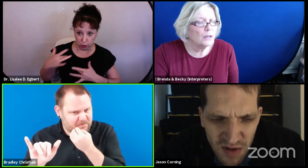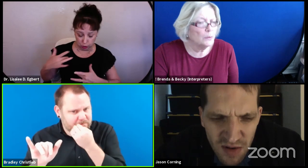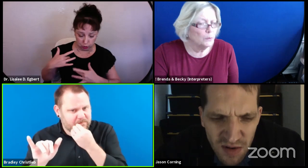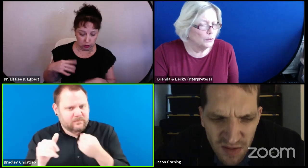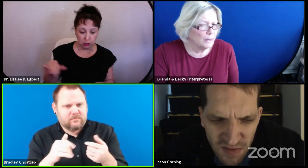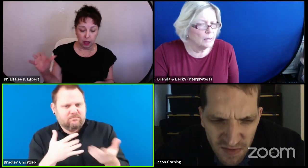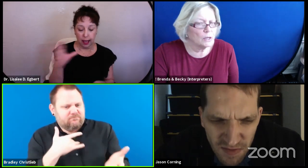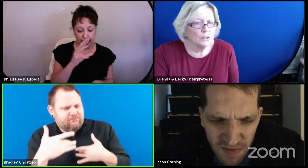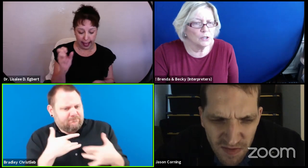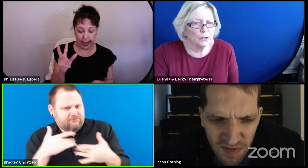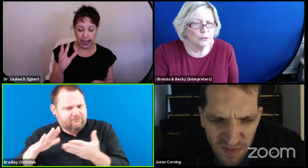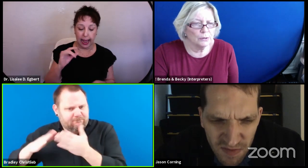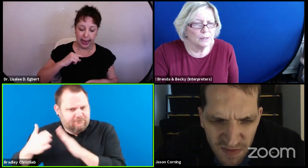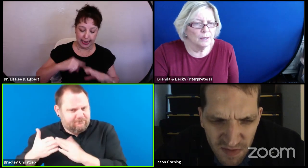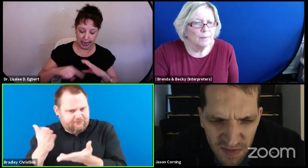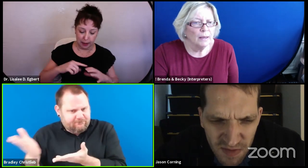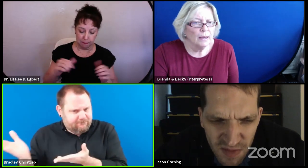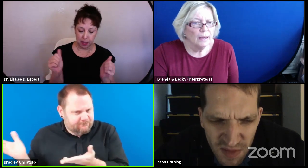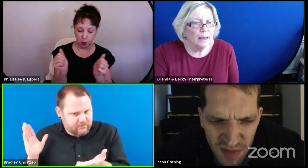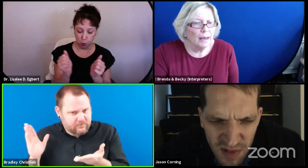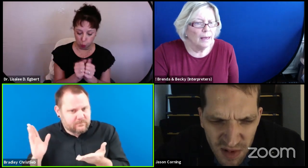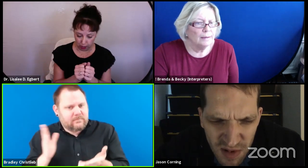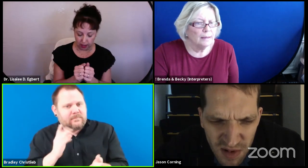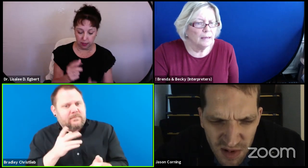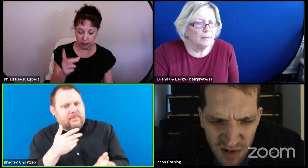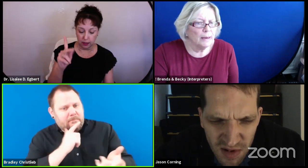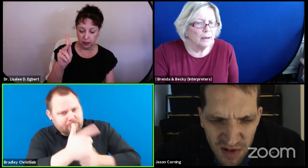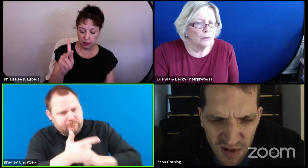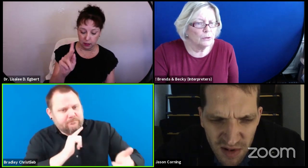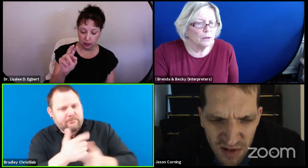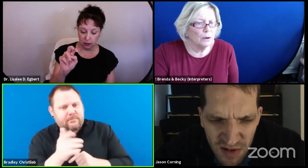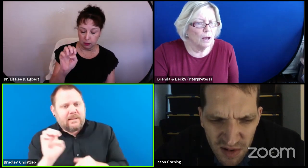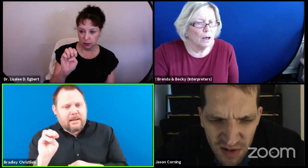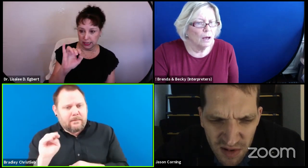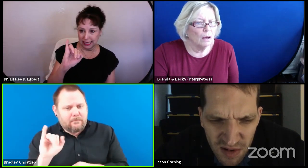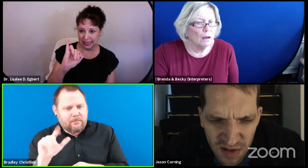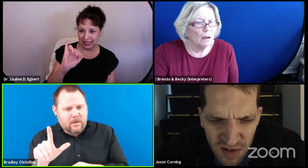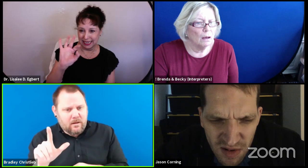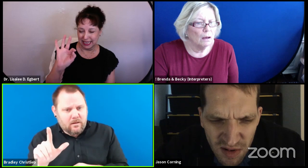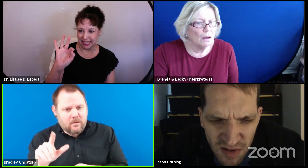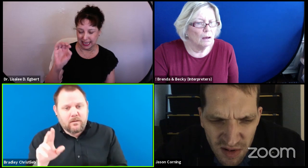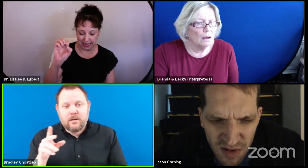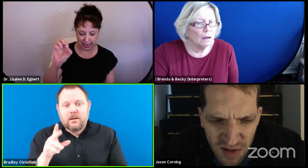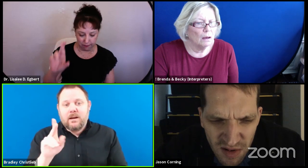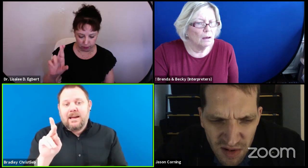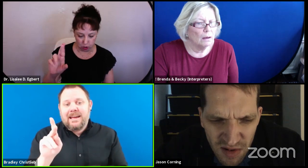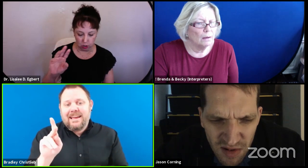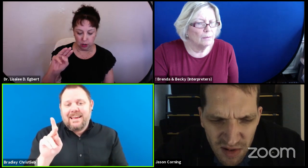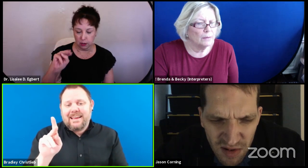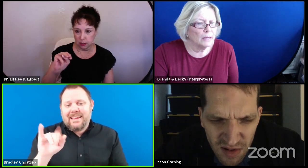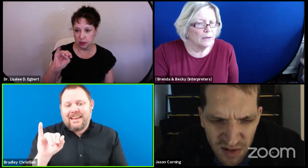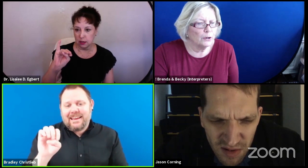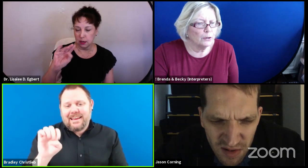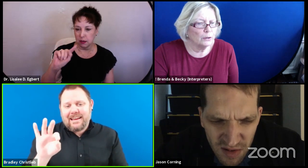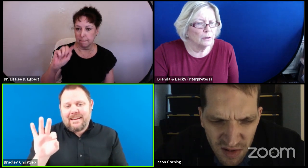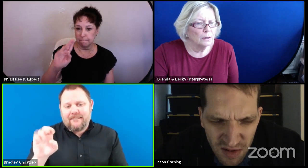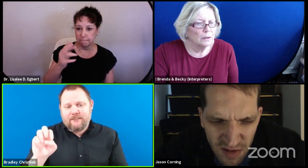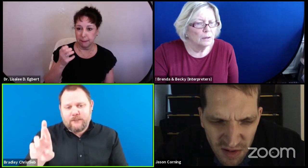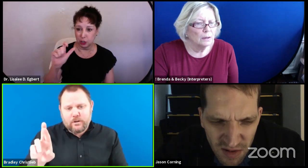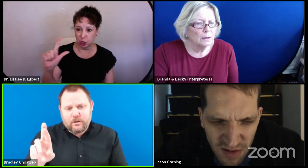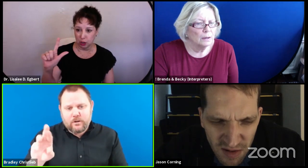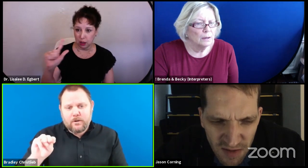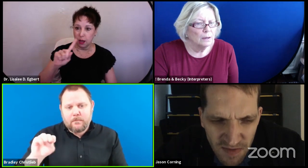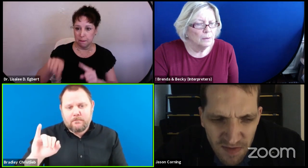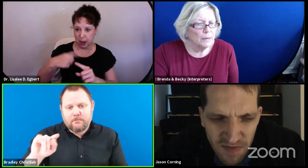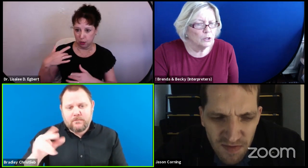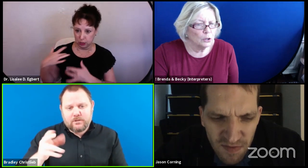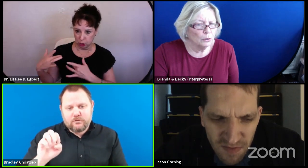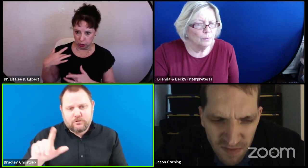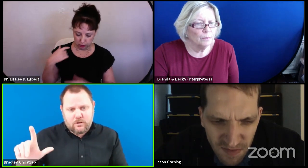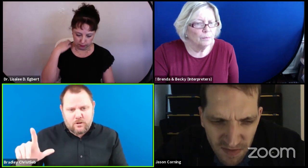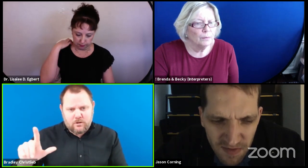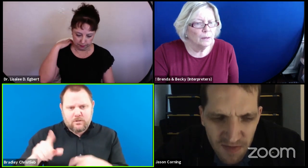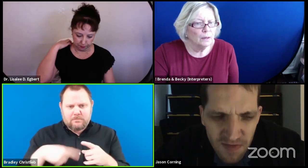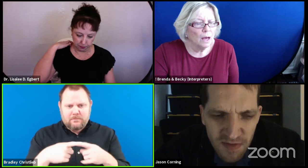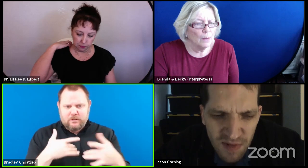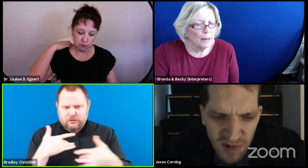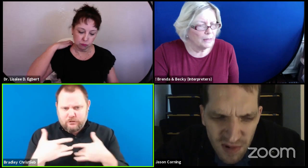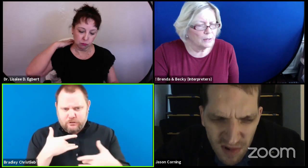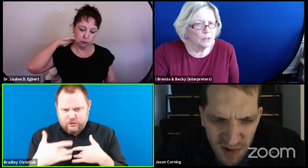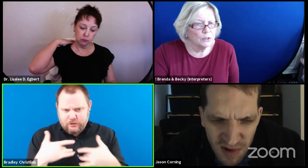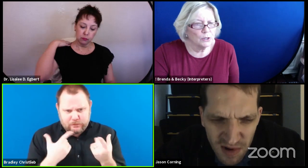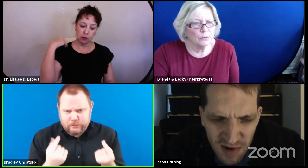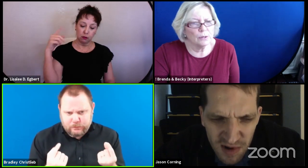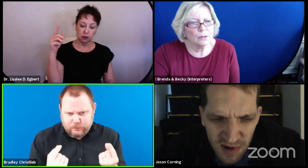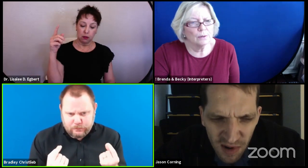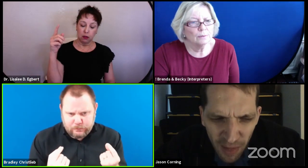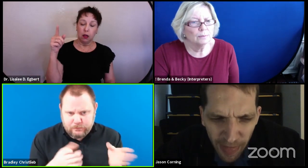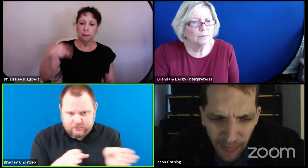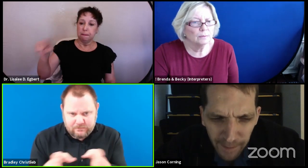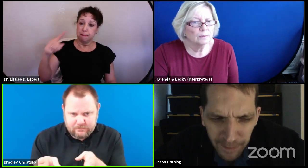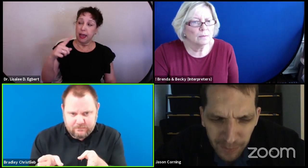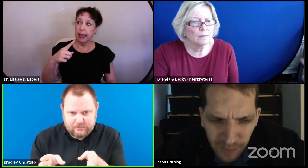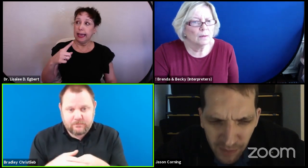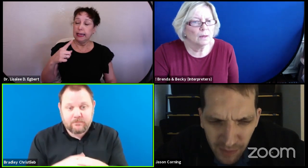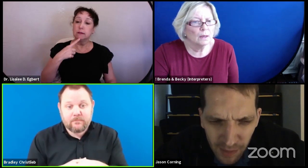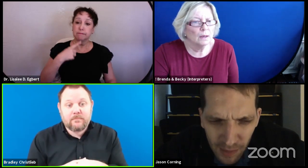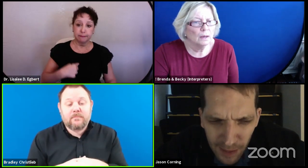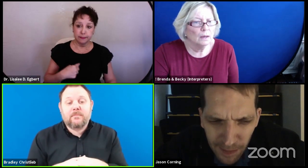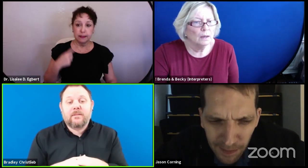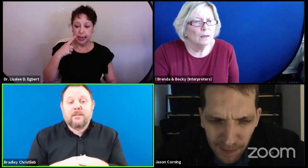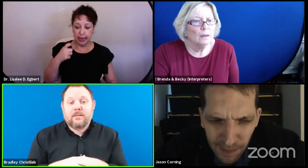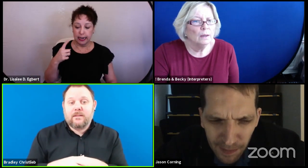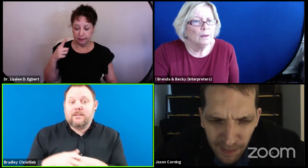community's concerns and emailed Keiffer Mitchell about these concerns.